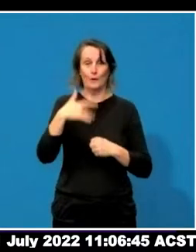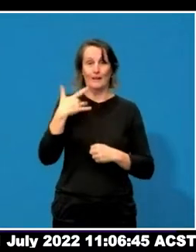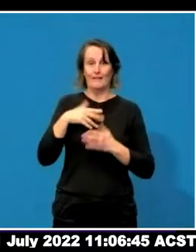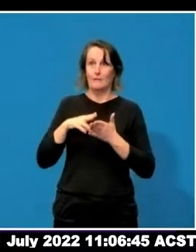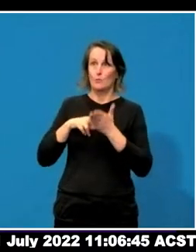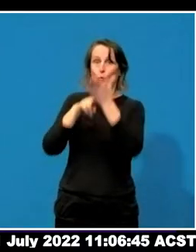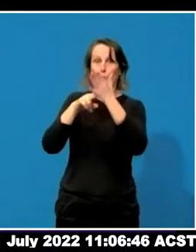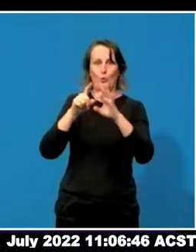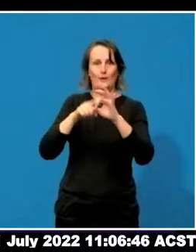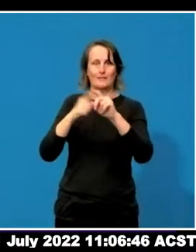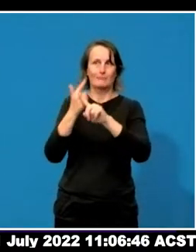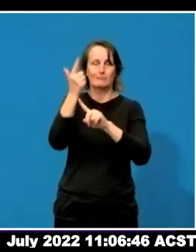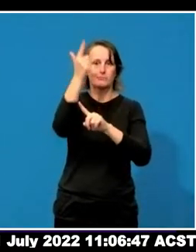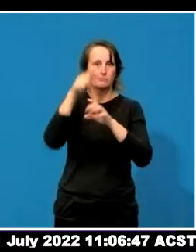It has 94 current clients.